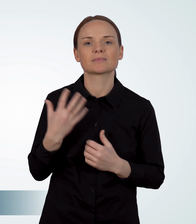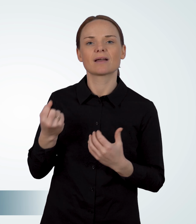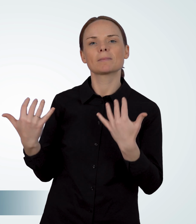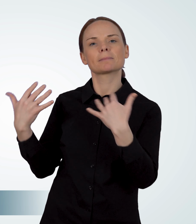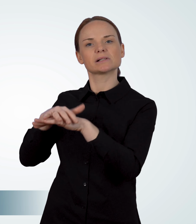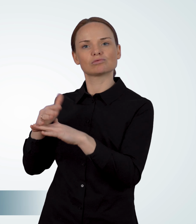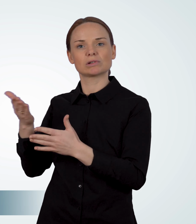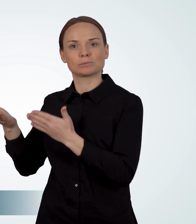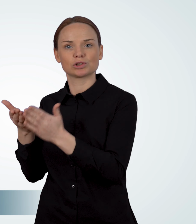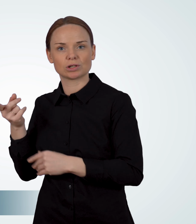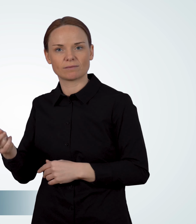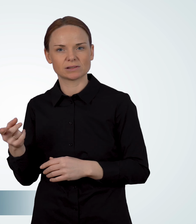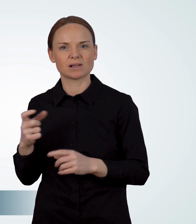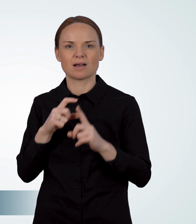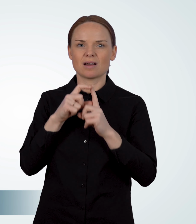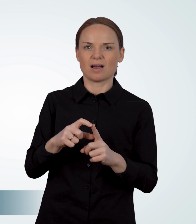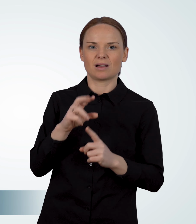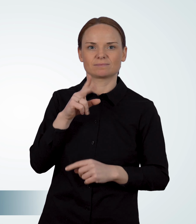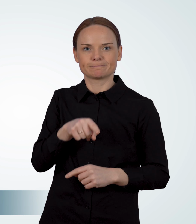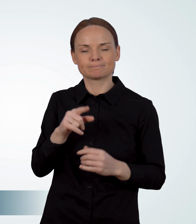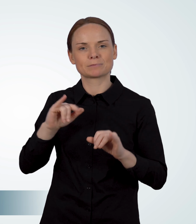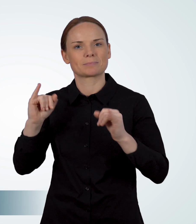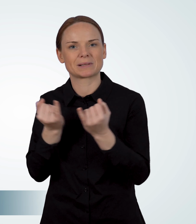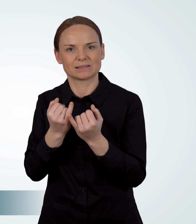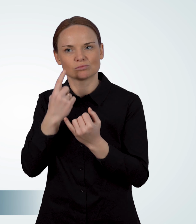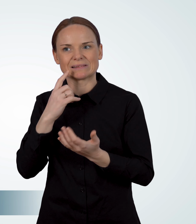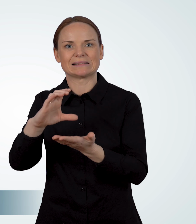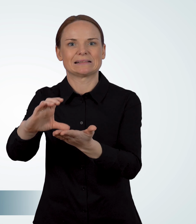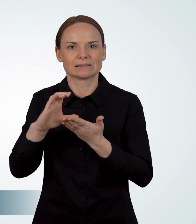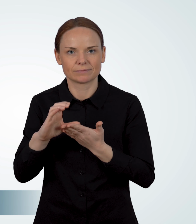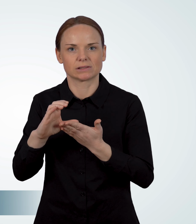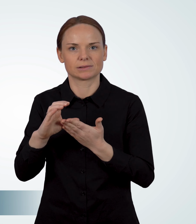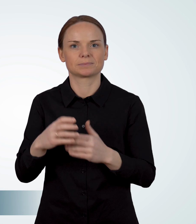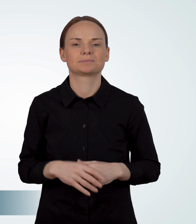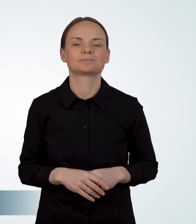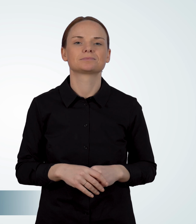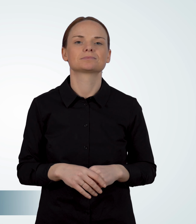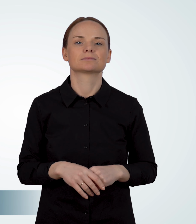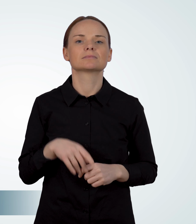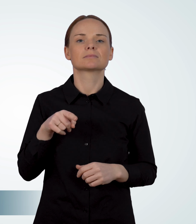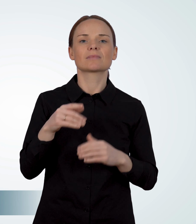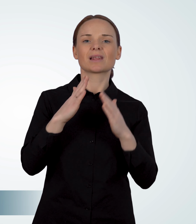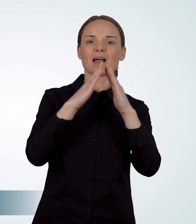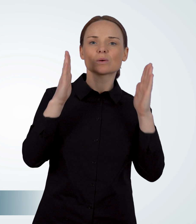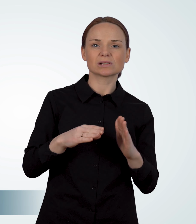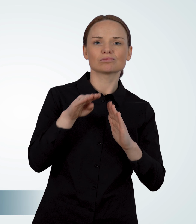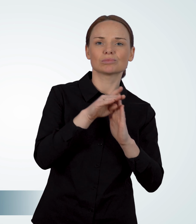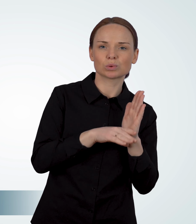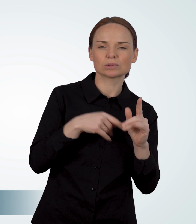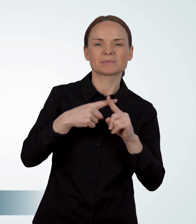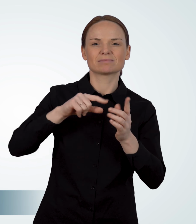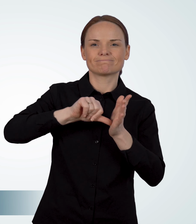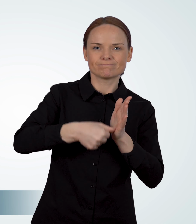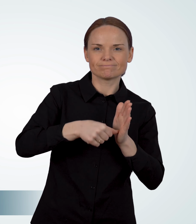It is hard for them to compete with mainstream services for funding and housing rules and regulations